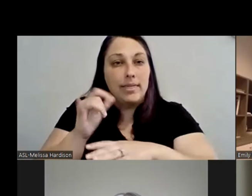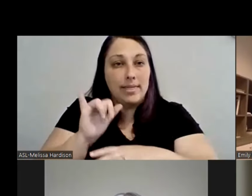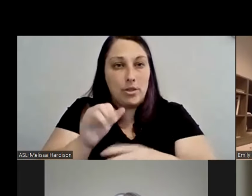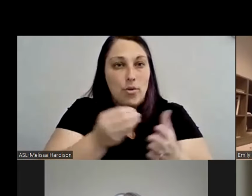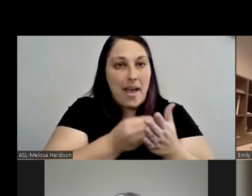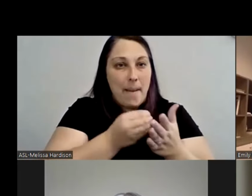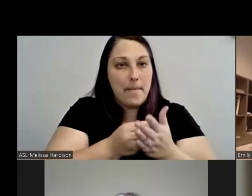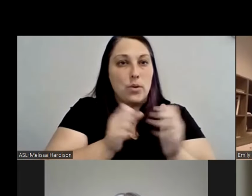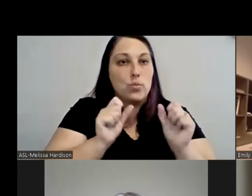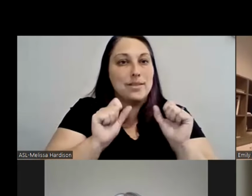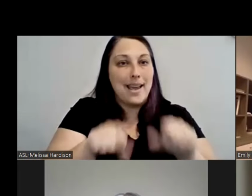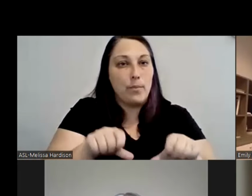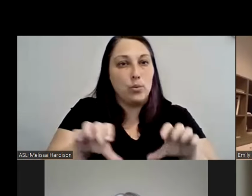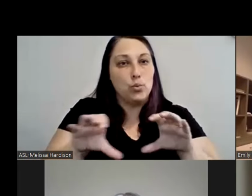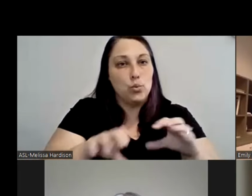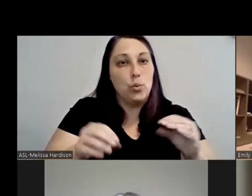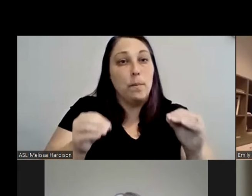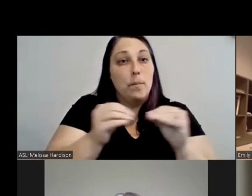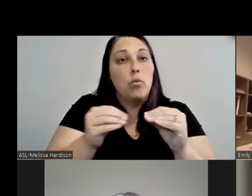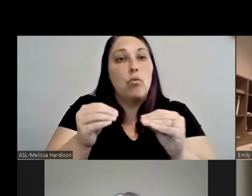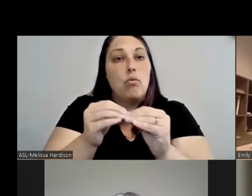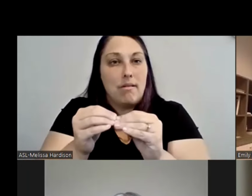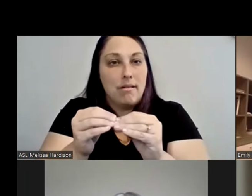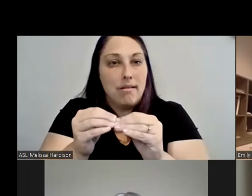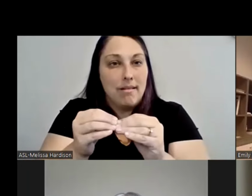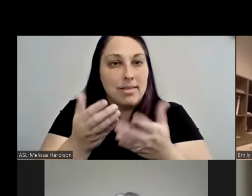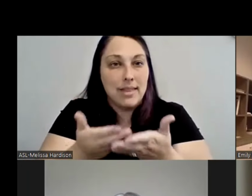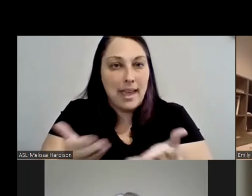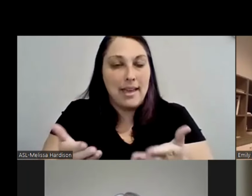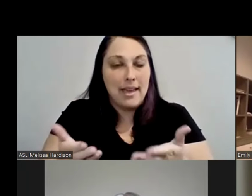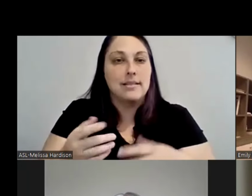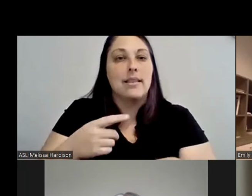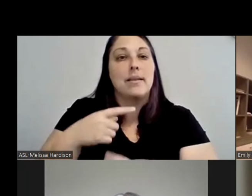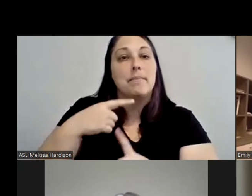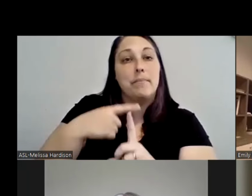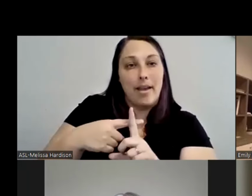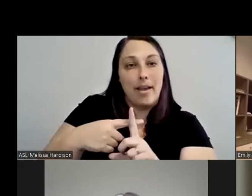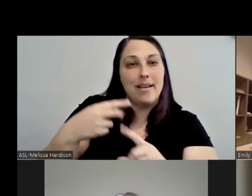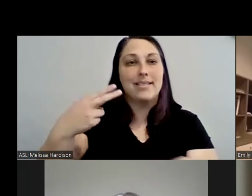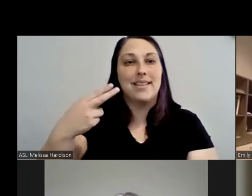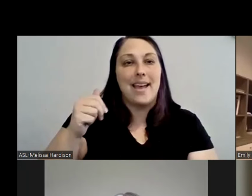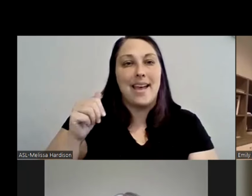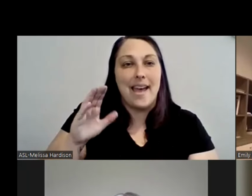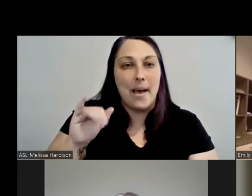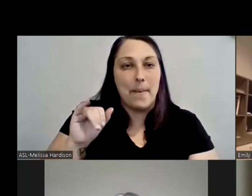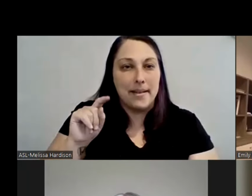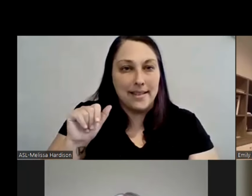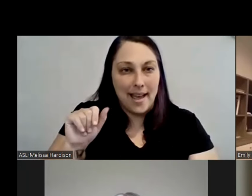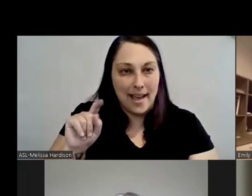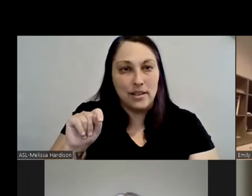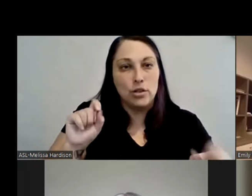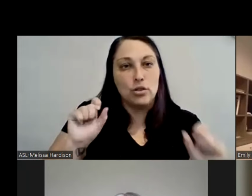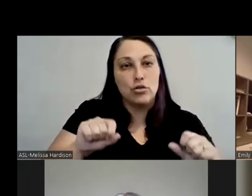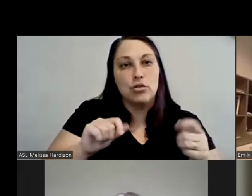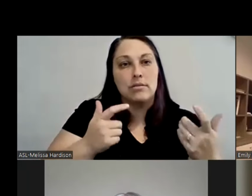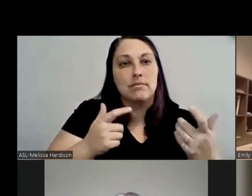These have to do with the certain characteristics of each person -- funding eligibility, so are you a home owner, a renter?